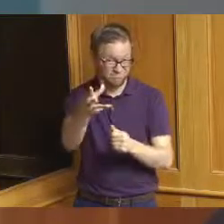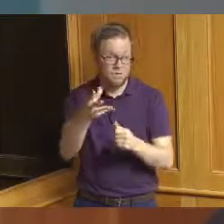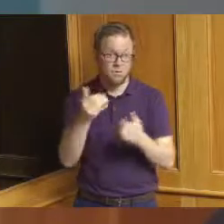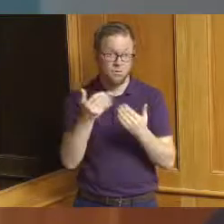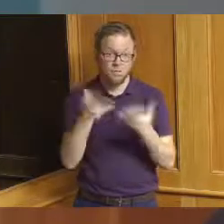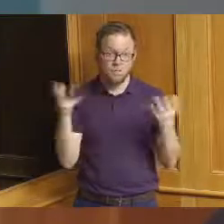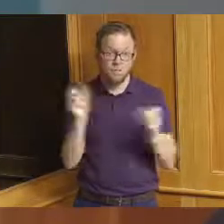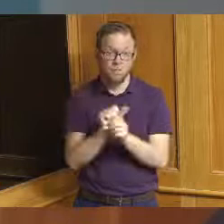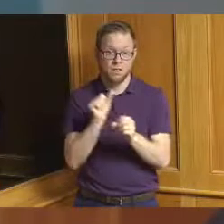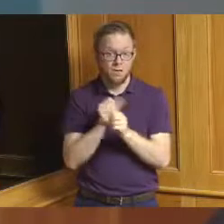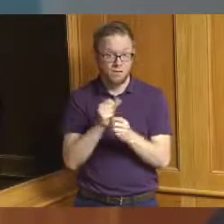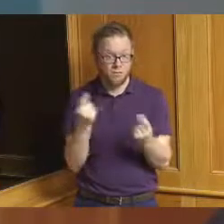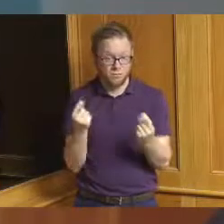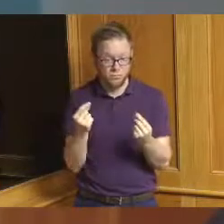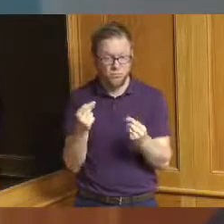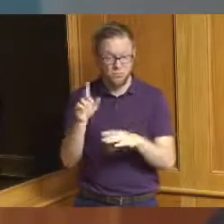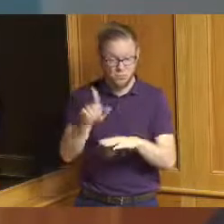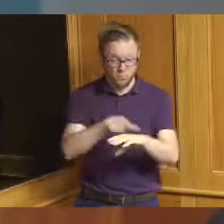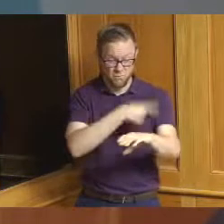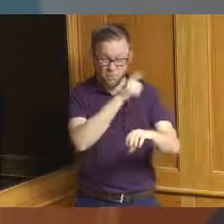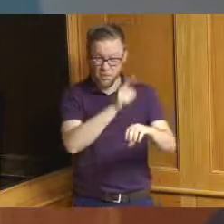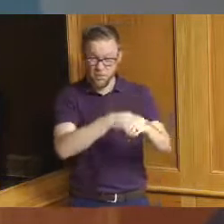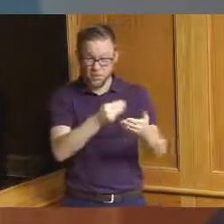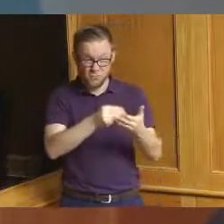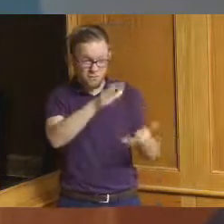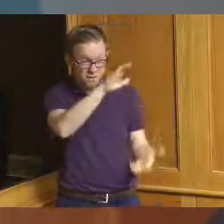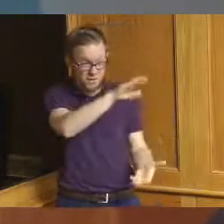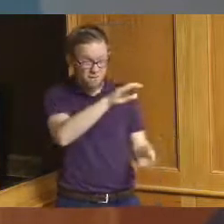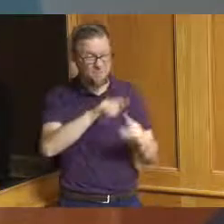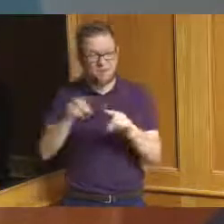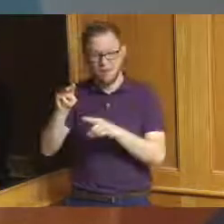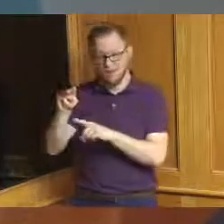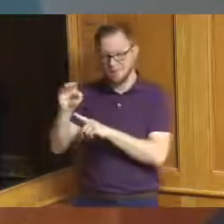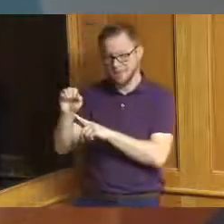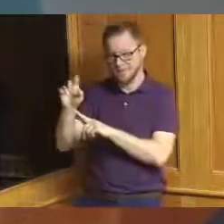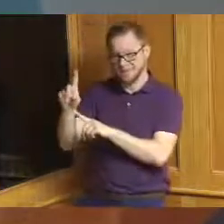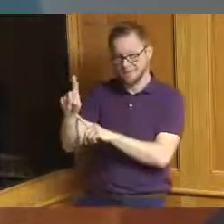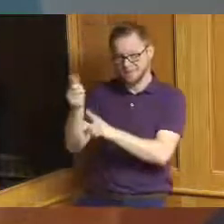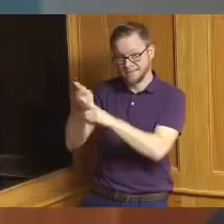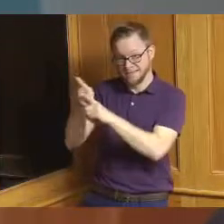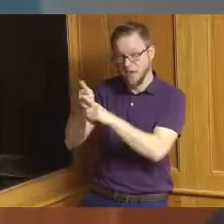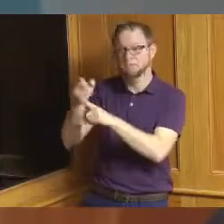these long-term dollars and we also have MSD in front of us in January so we've got a lot ahead